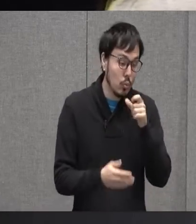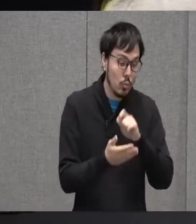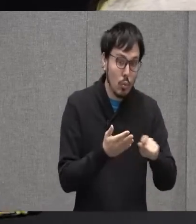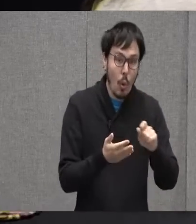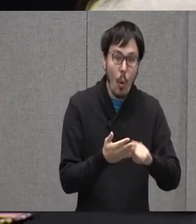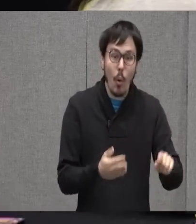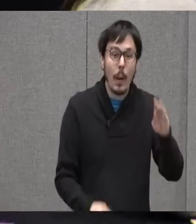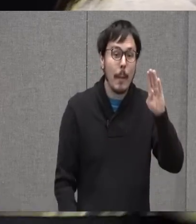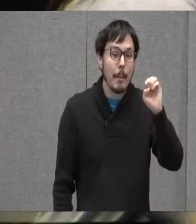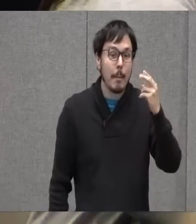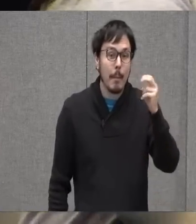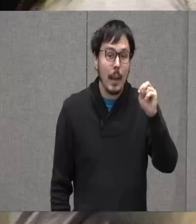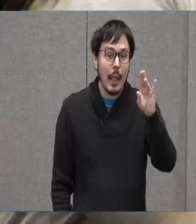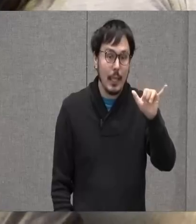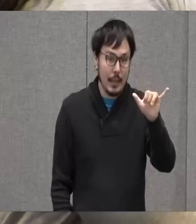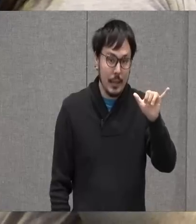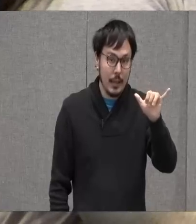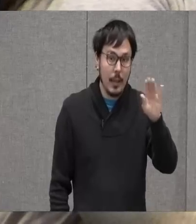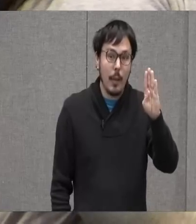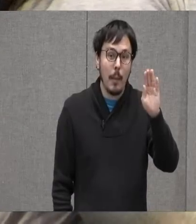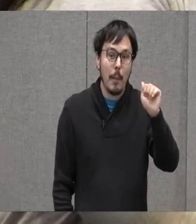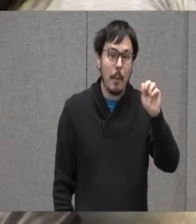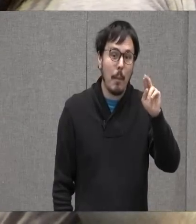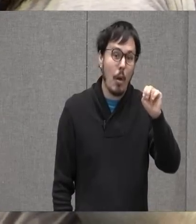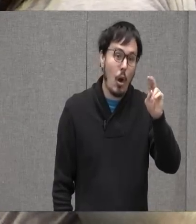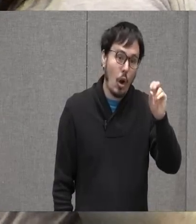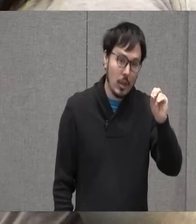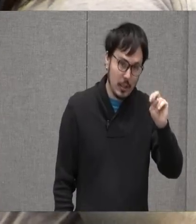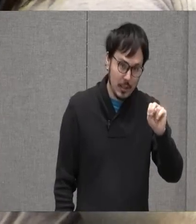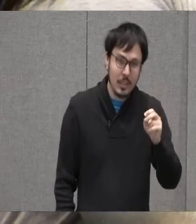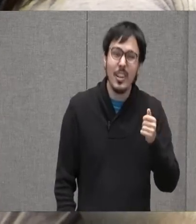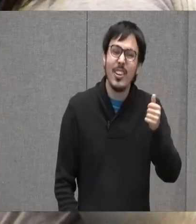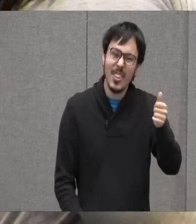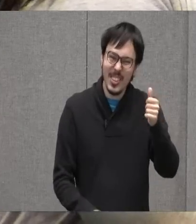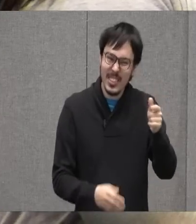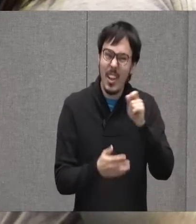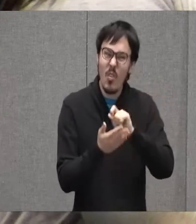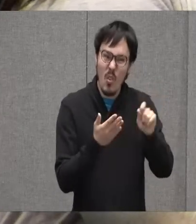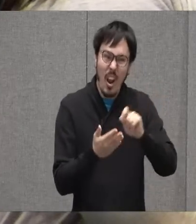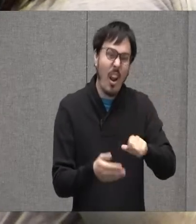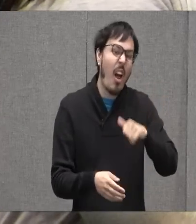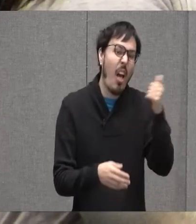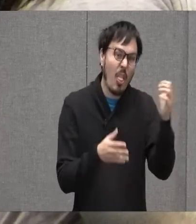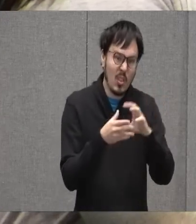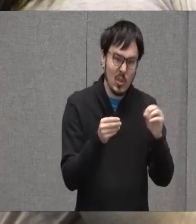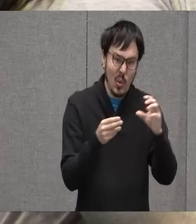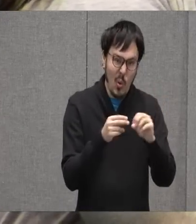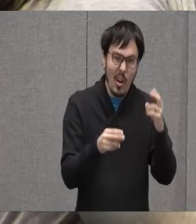Now, Bethany also wrote a story called, "I'm Trying to Love Spiders."